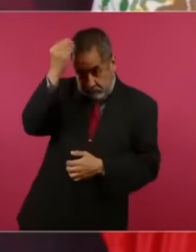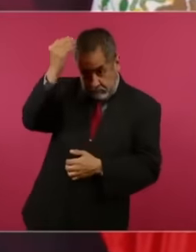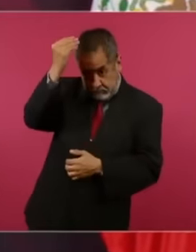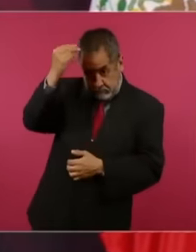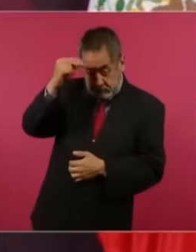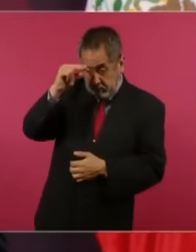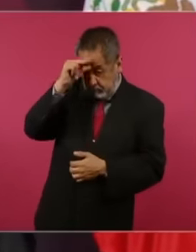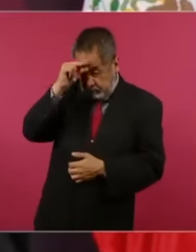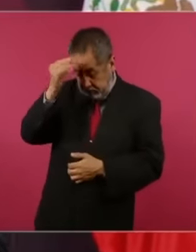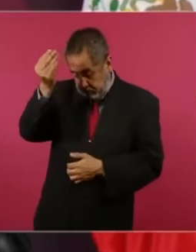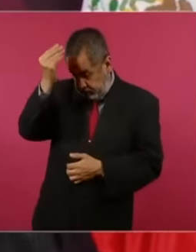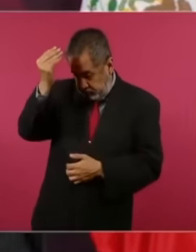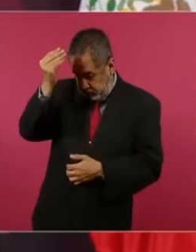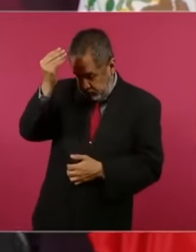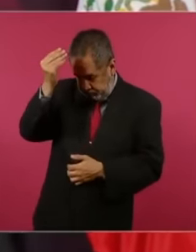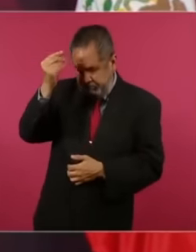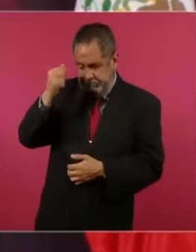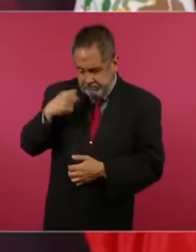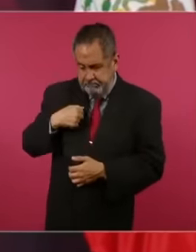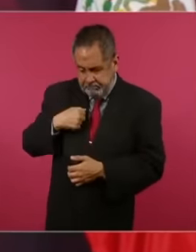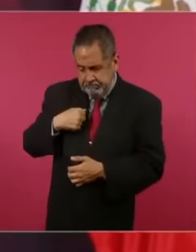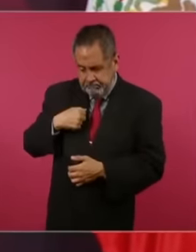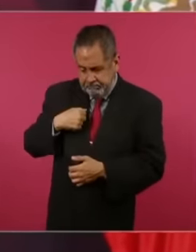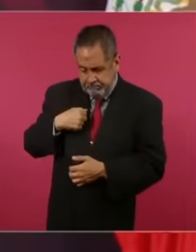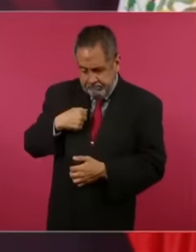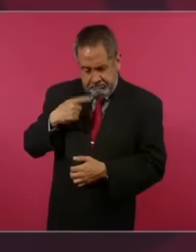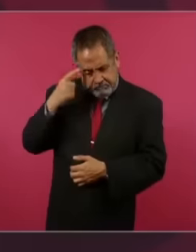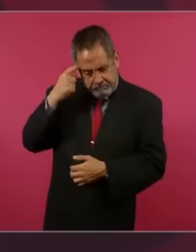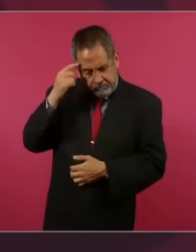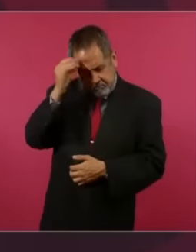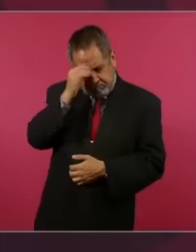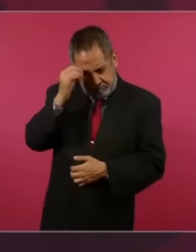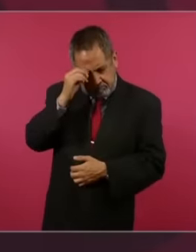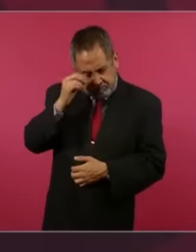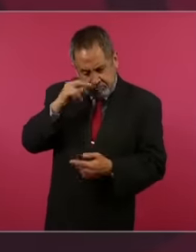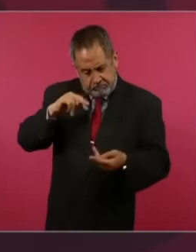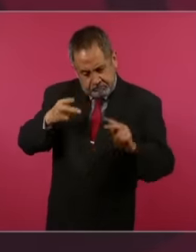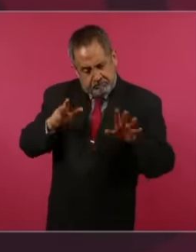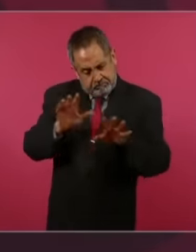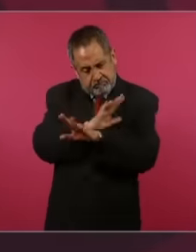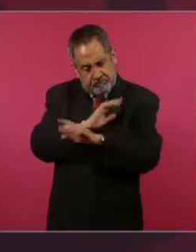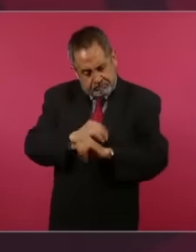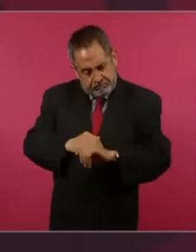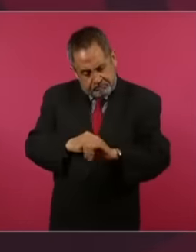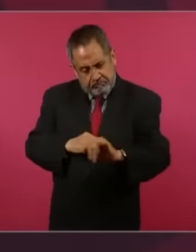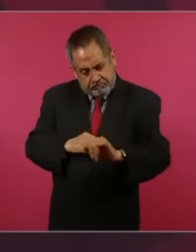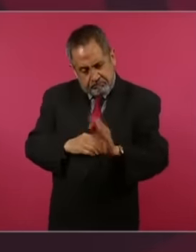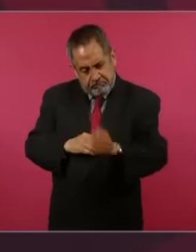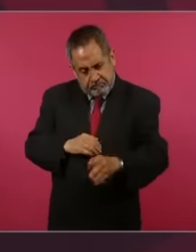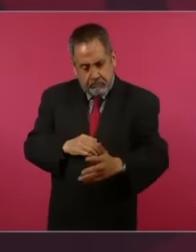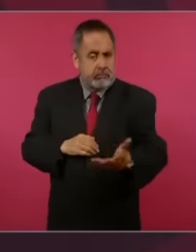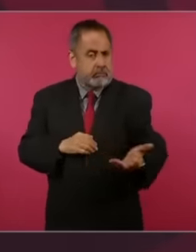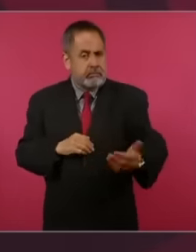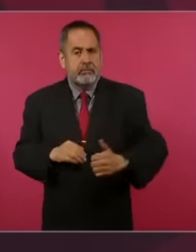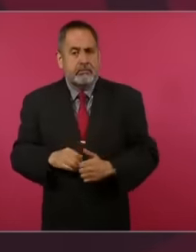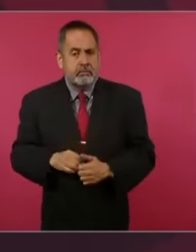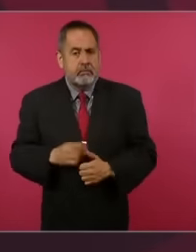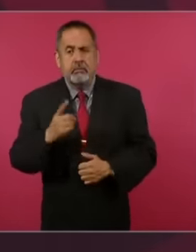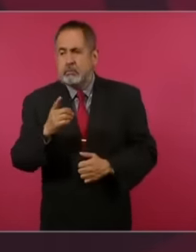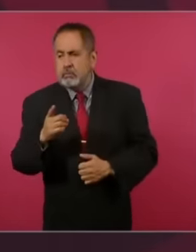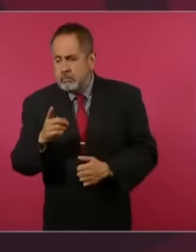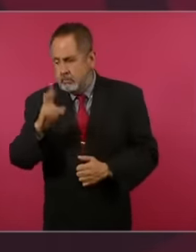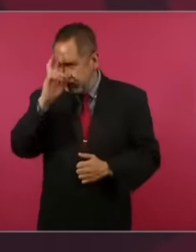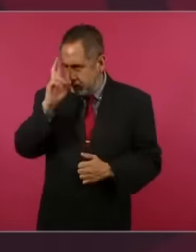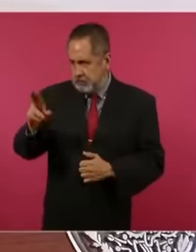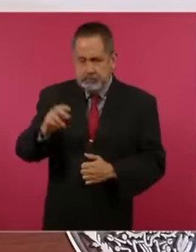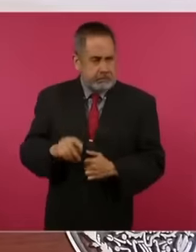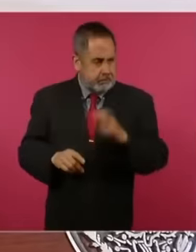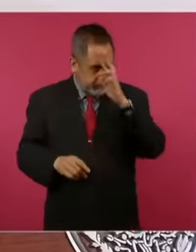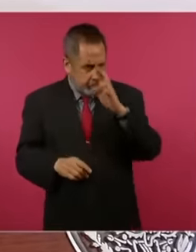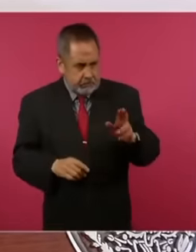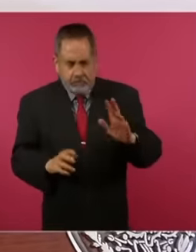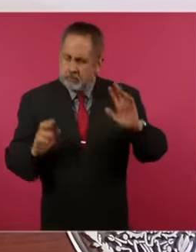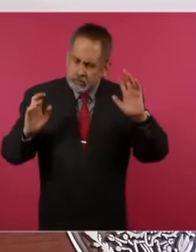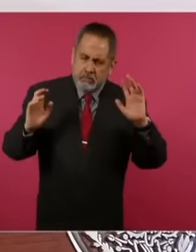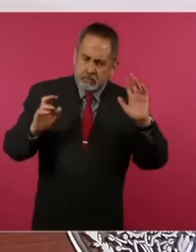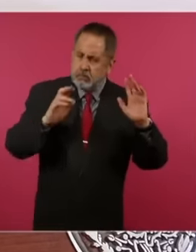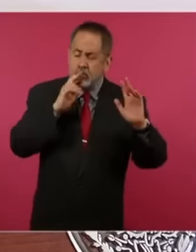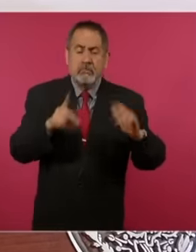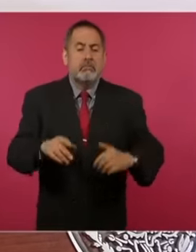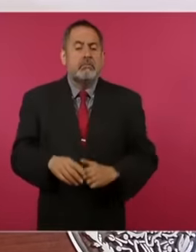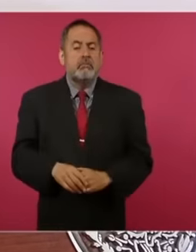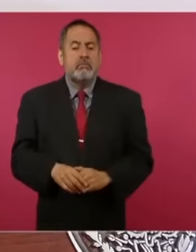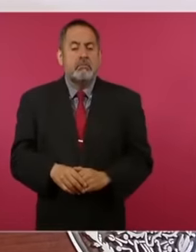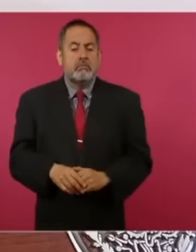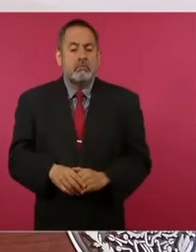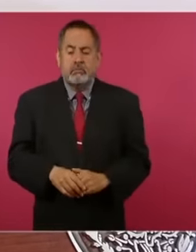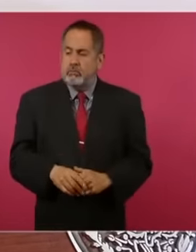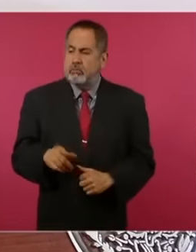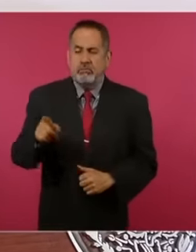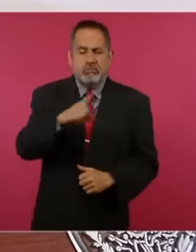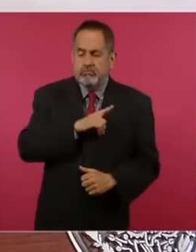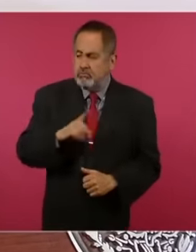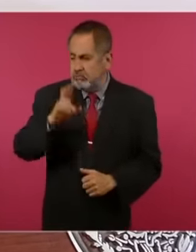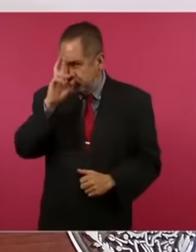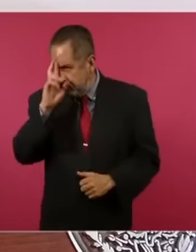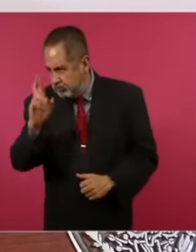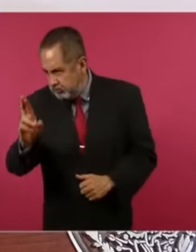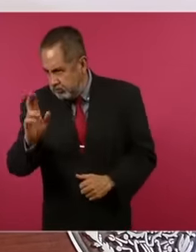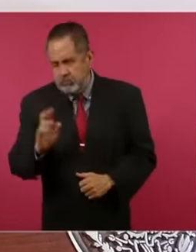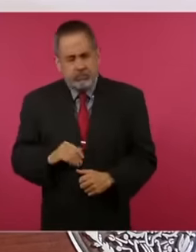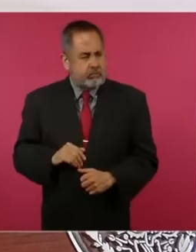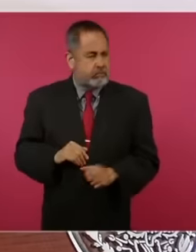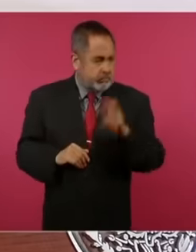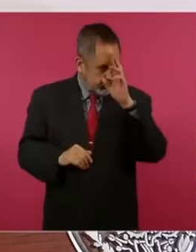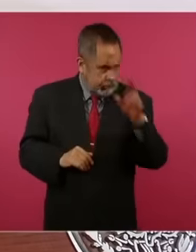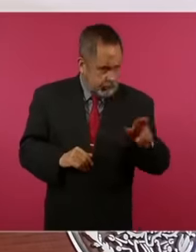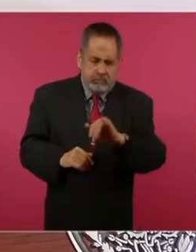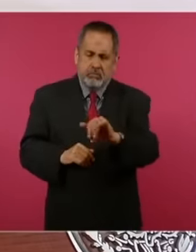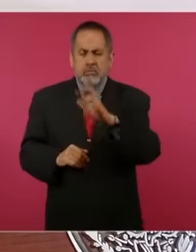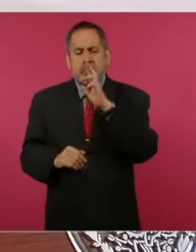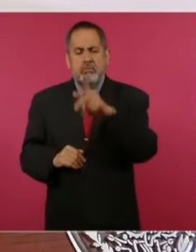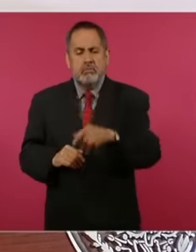less respecting each other I like the word respect more than